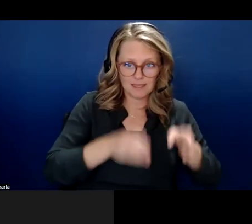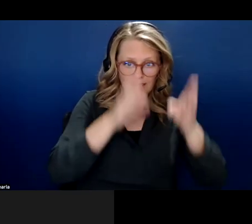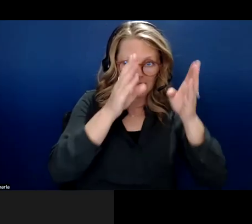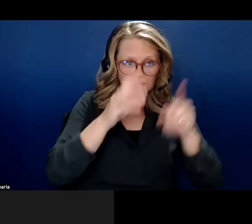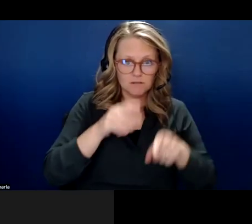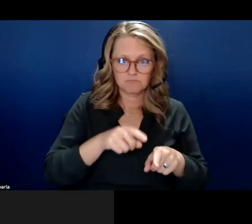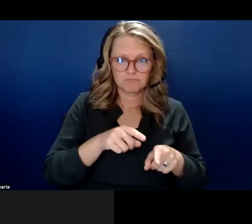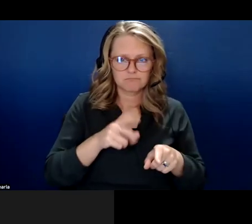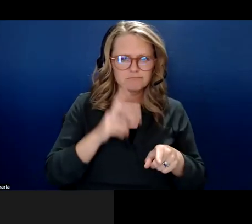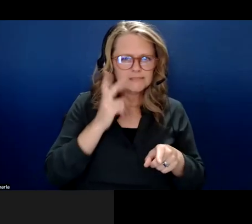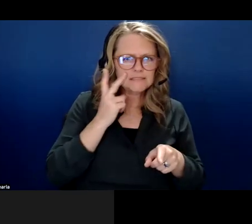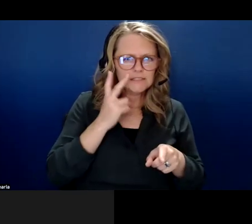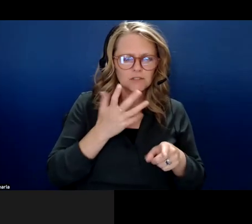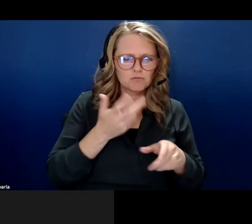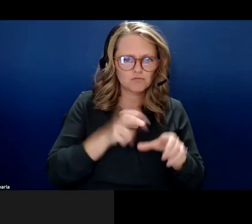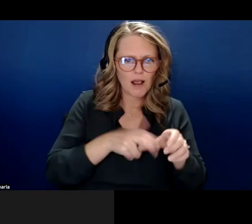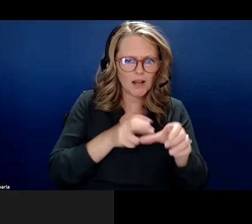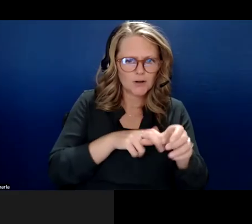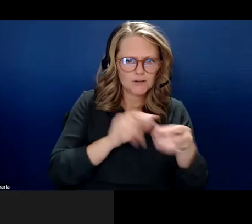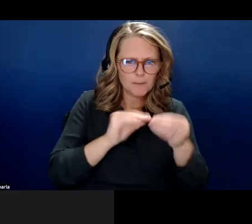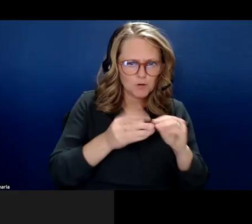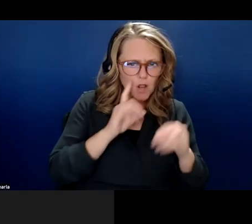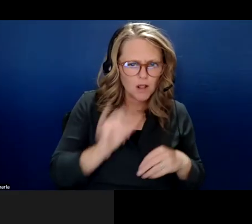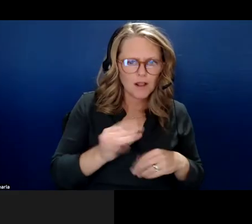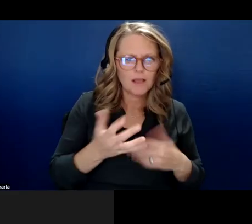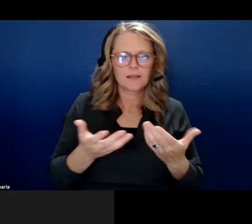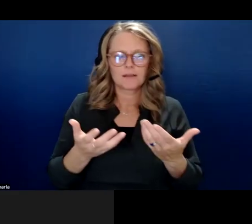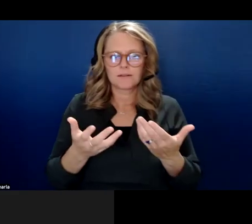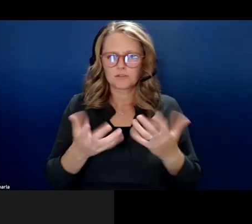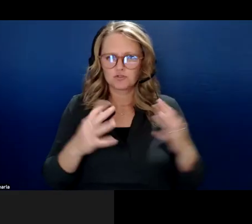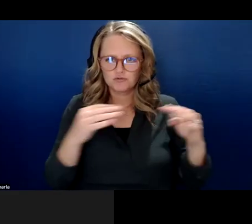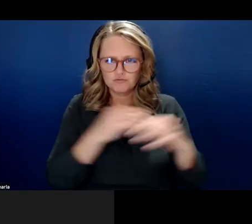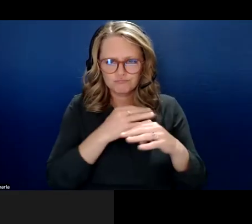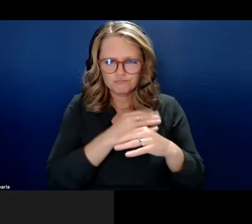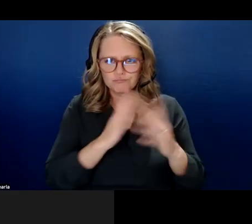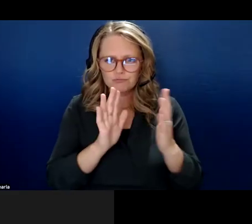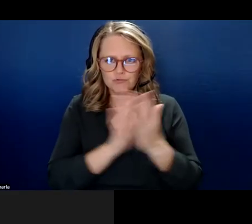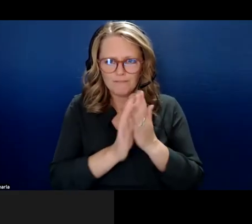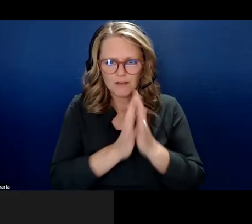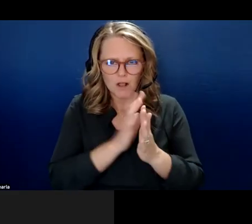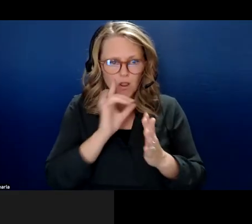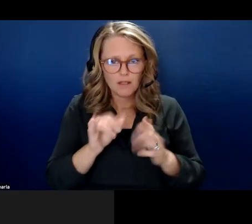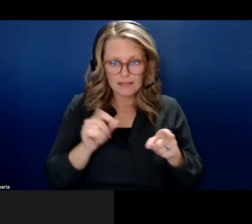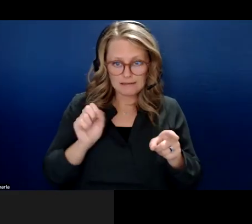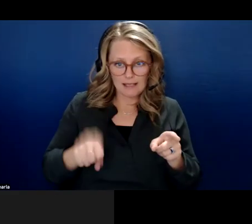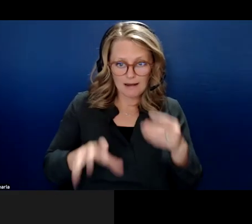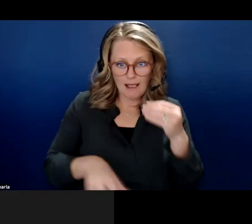what the ridership looked like, what the traffic impacts were to assess if, you know, a bus lane could be added in those sections.